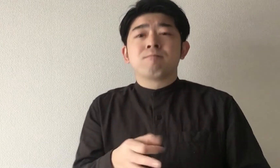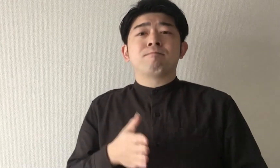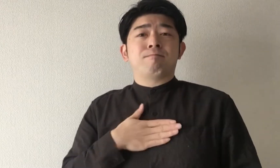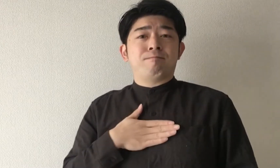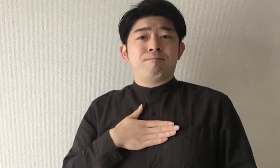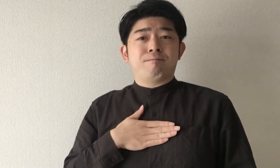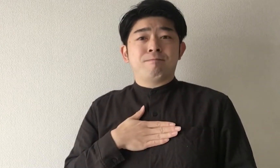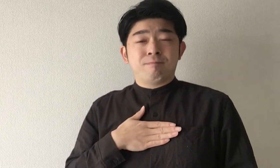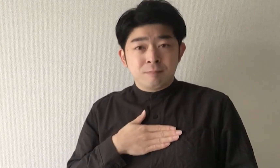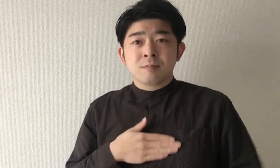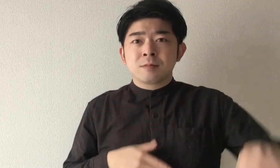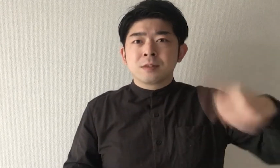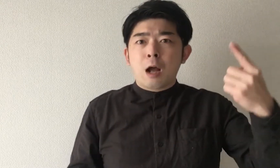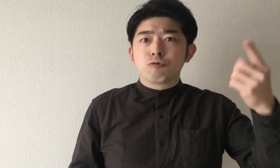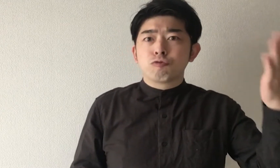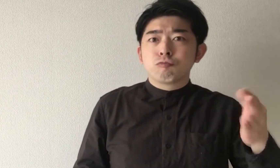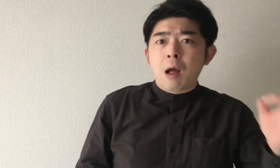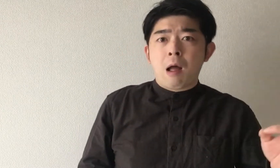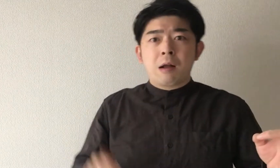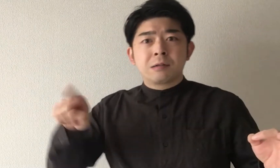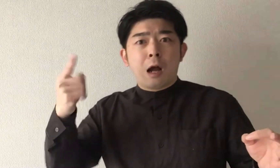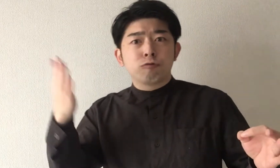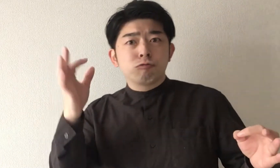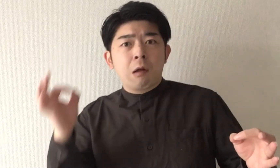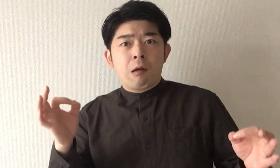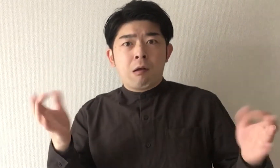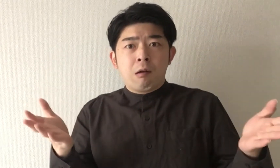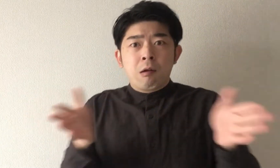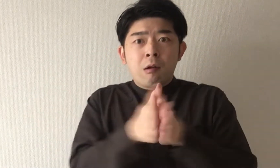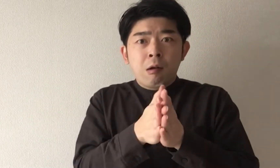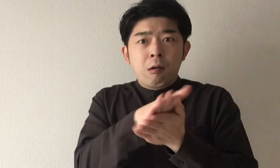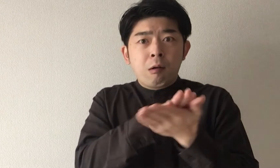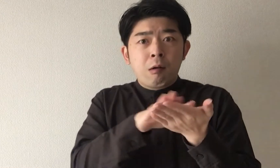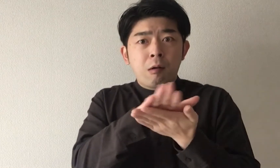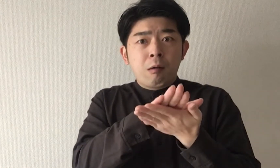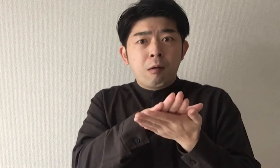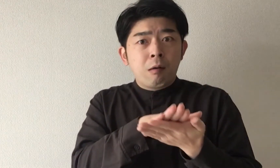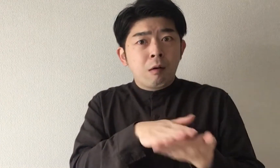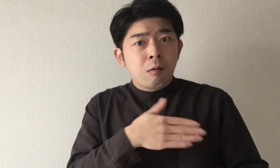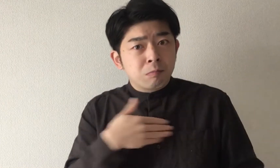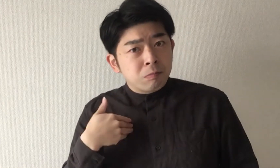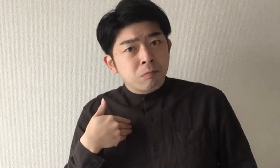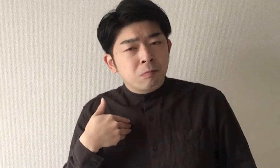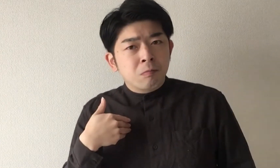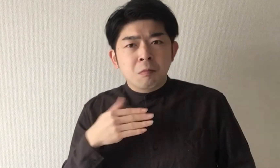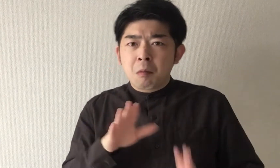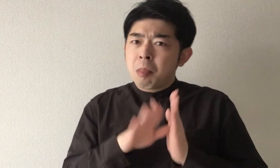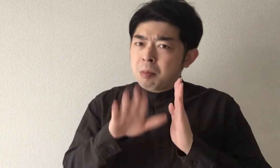The combination of 100% and 100% in the components sounds strange.